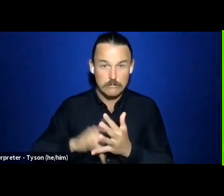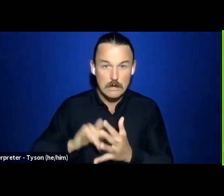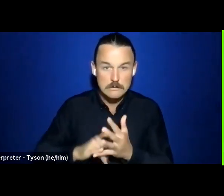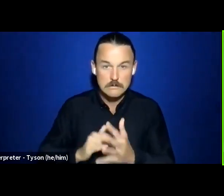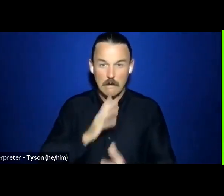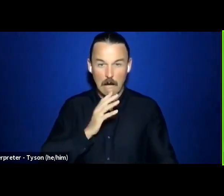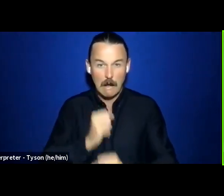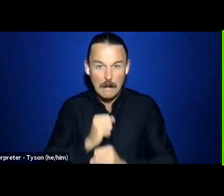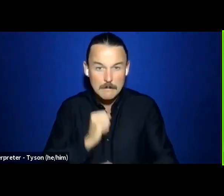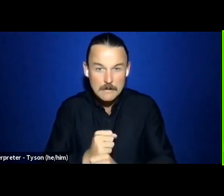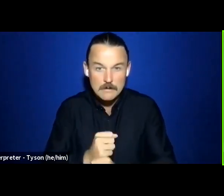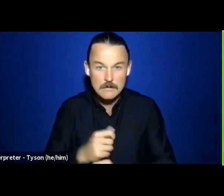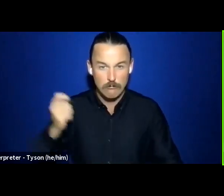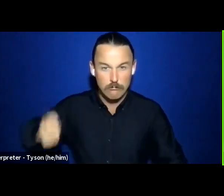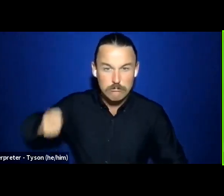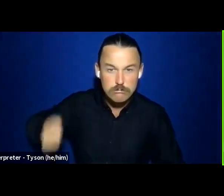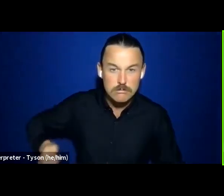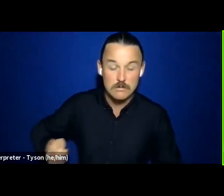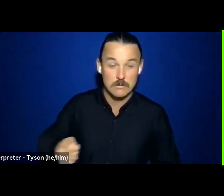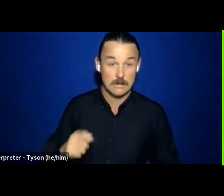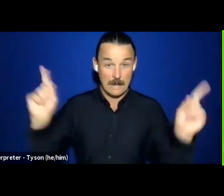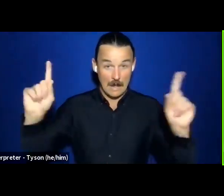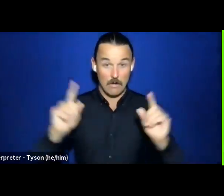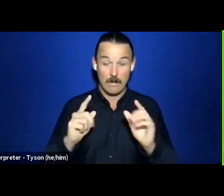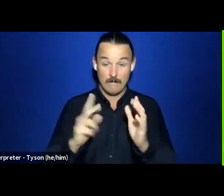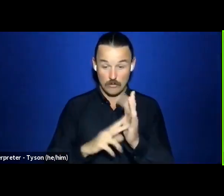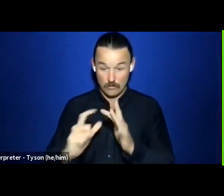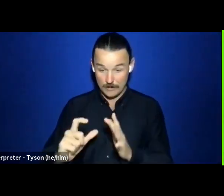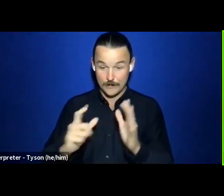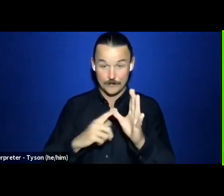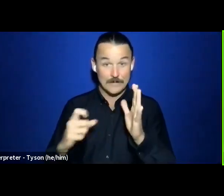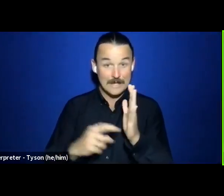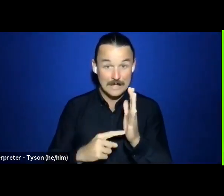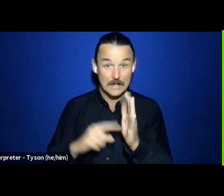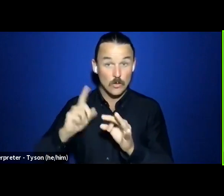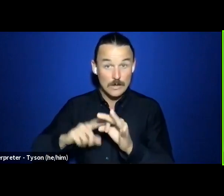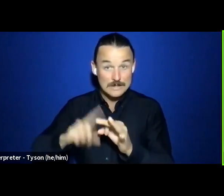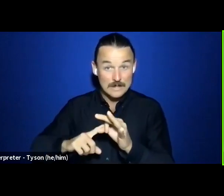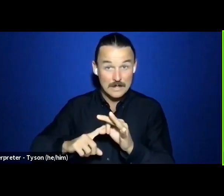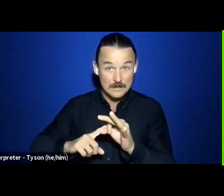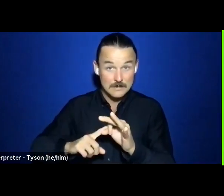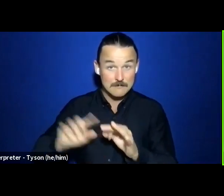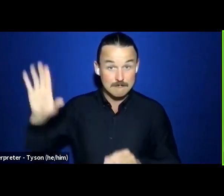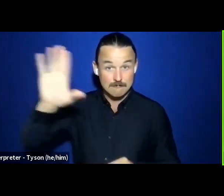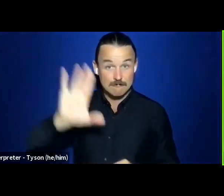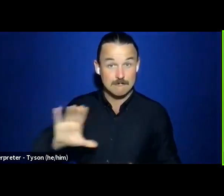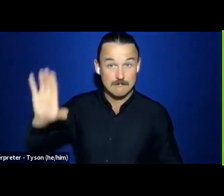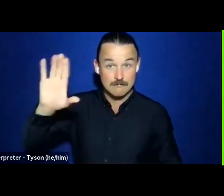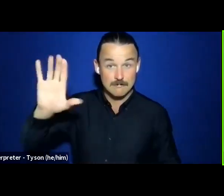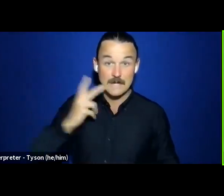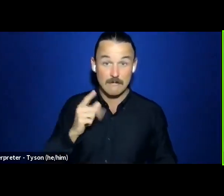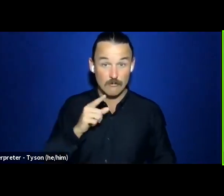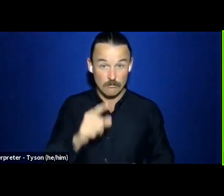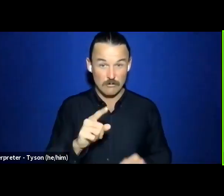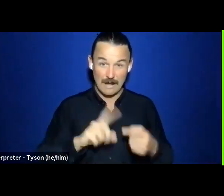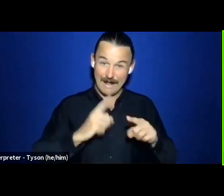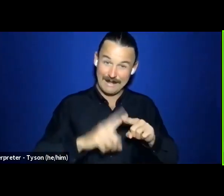a parliament via the Judiciary. Right now, outside of the Victoria the AC T and Queensland practicing. so called so called an ex gay, try o called an ex gay trends and